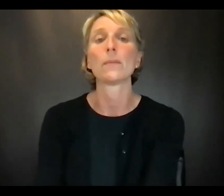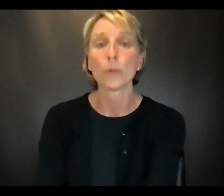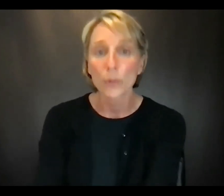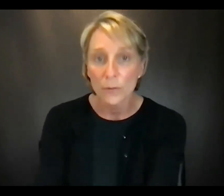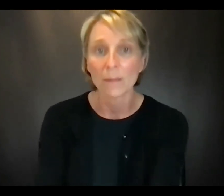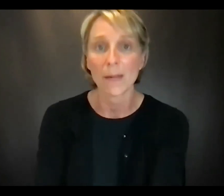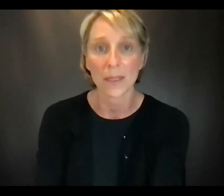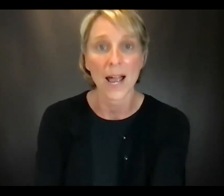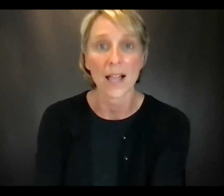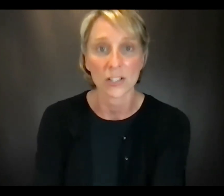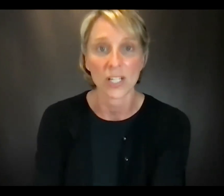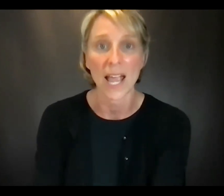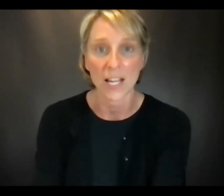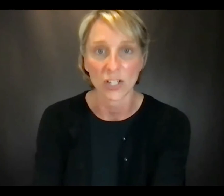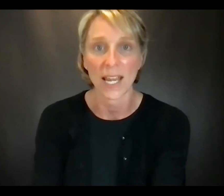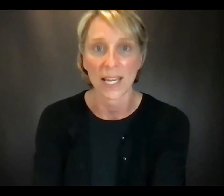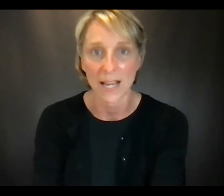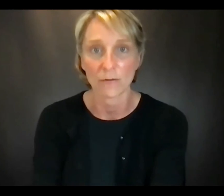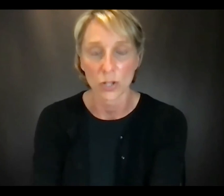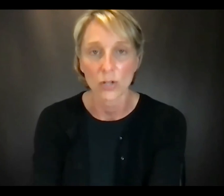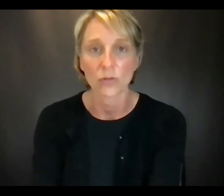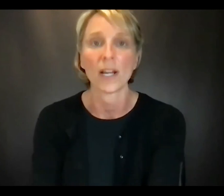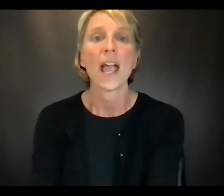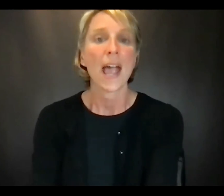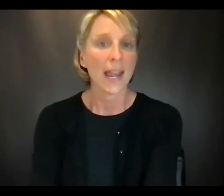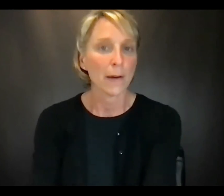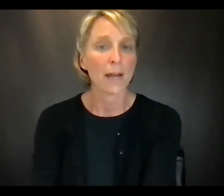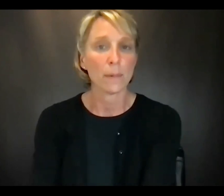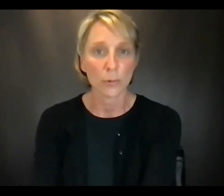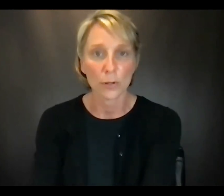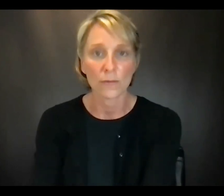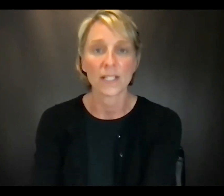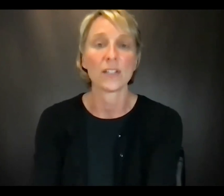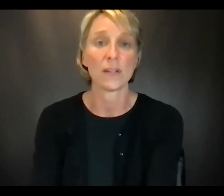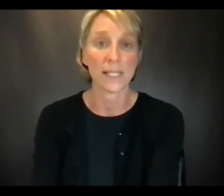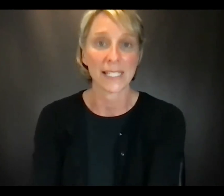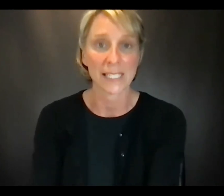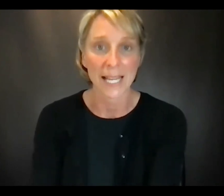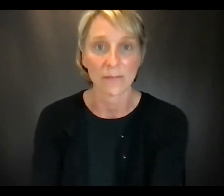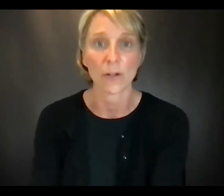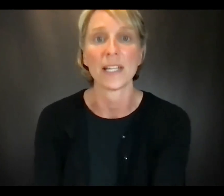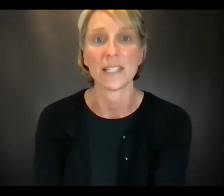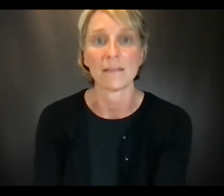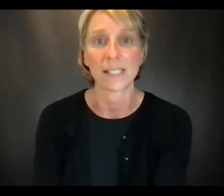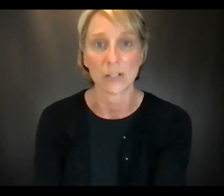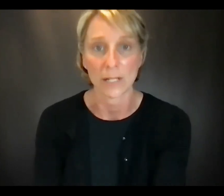proven methodology to educate deaf children and it had been proven to be successful in deaf students,